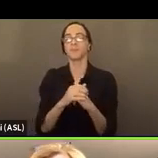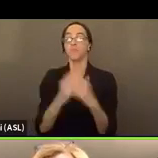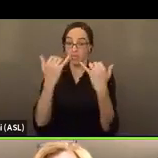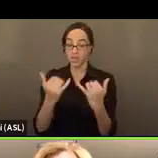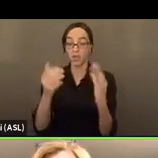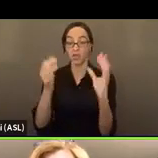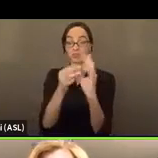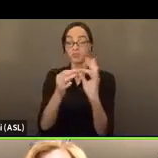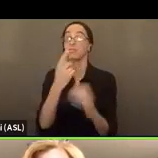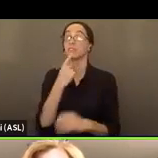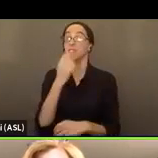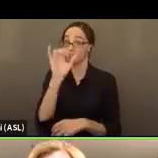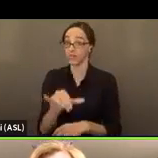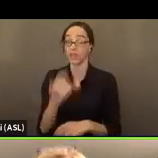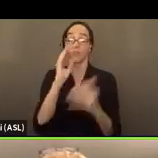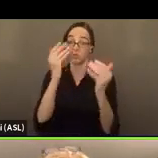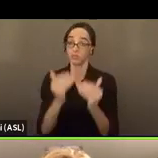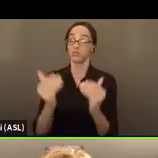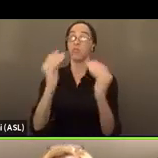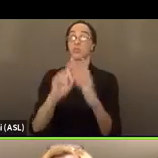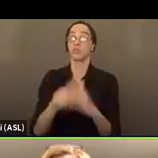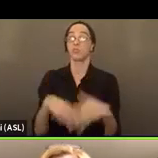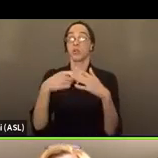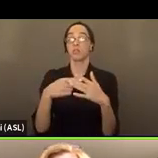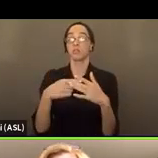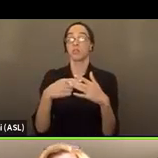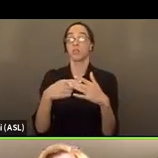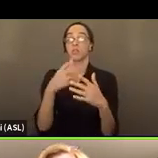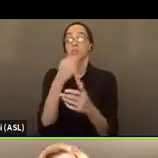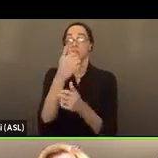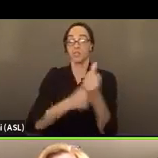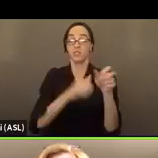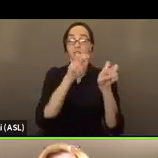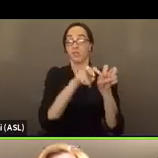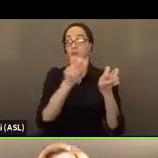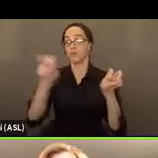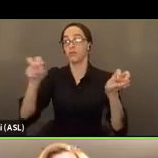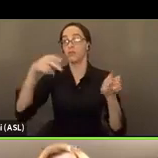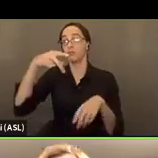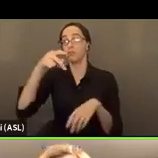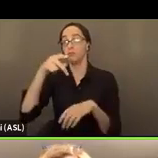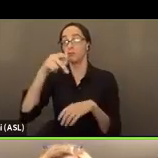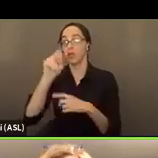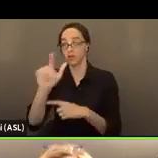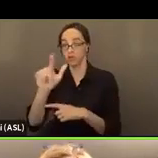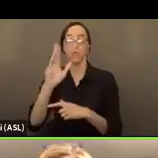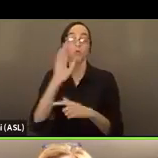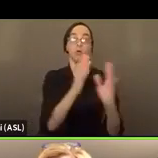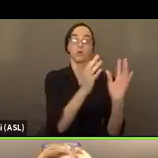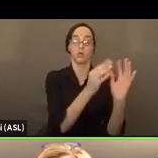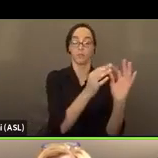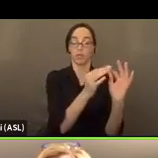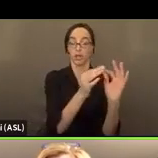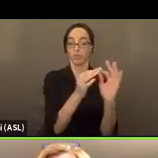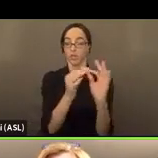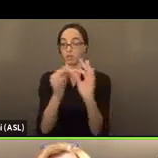presentations and please feel free to add your questions to the q and a on the zoom if you're